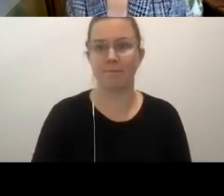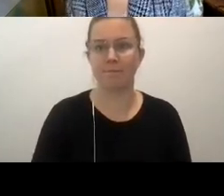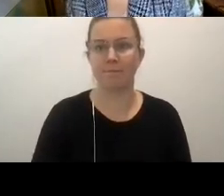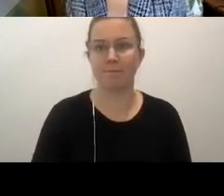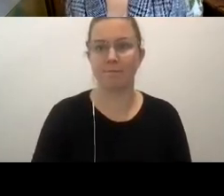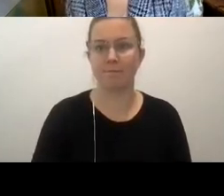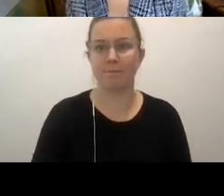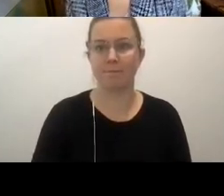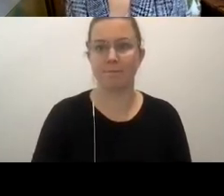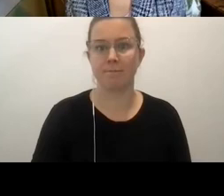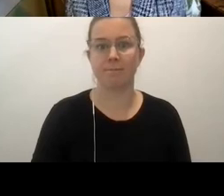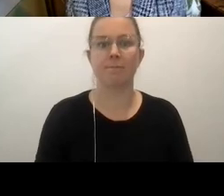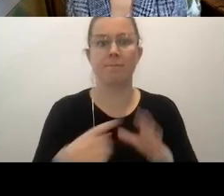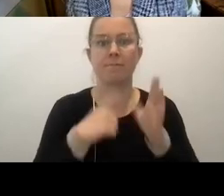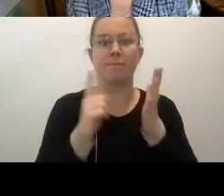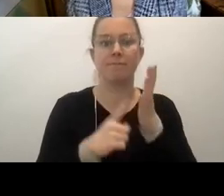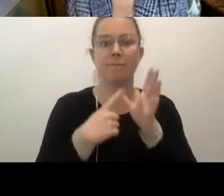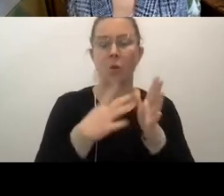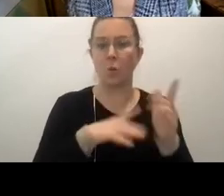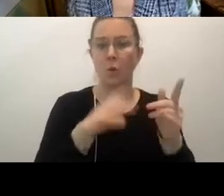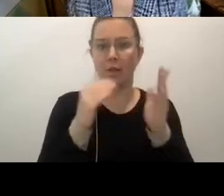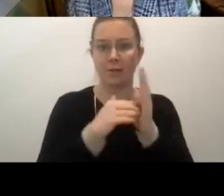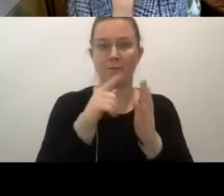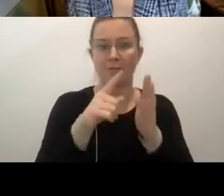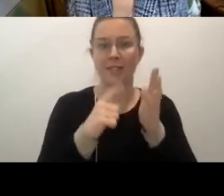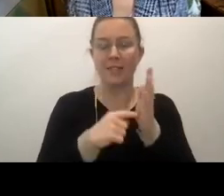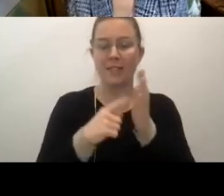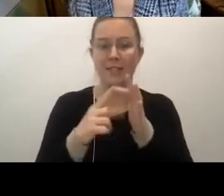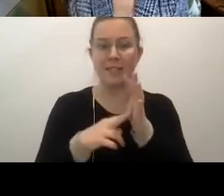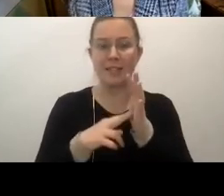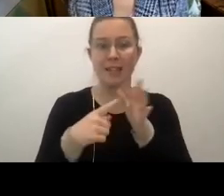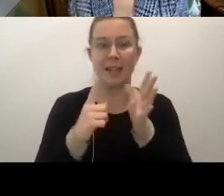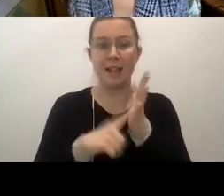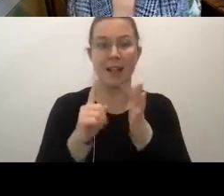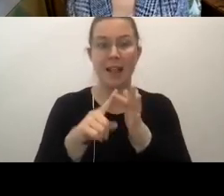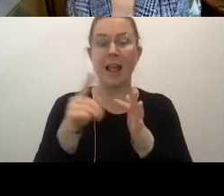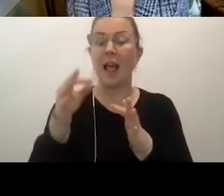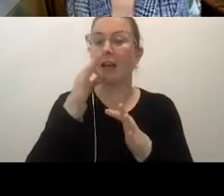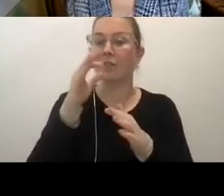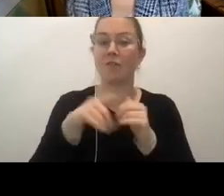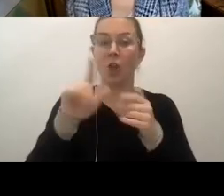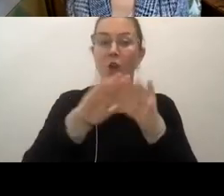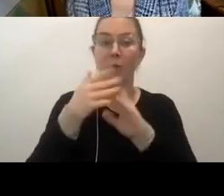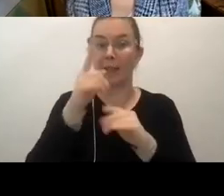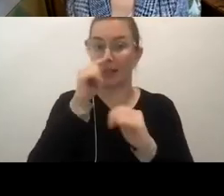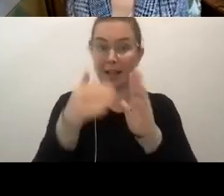to that - so, um, Danielle was asking how the community may be able to help. Well, let's